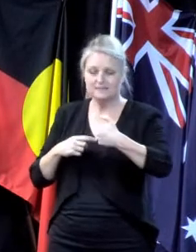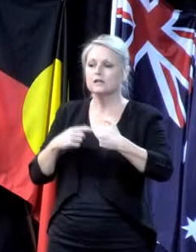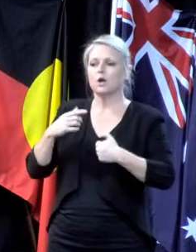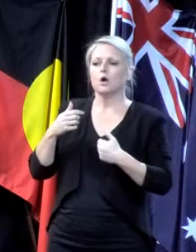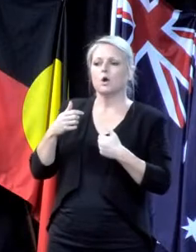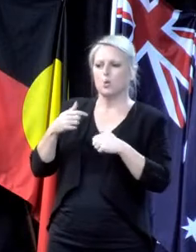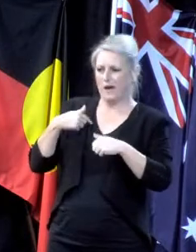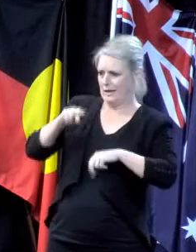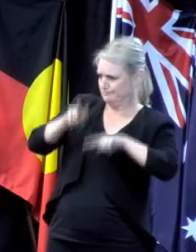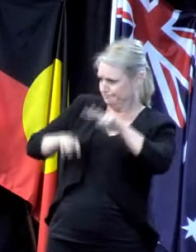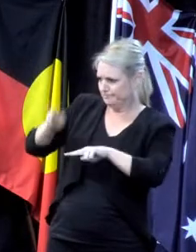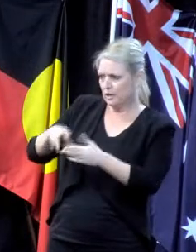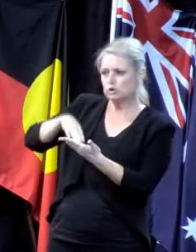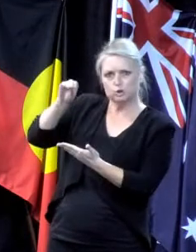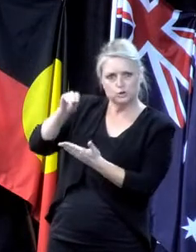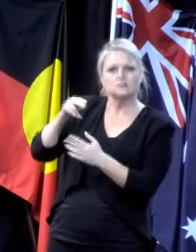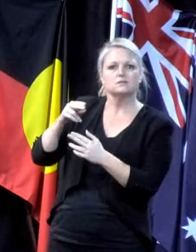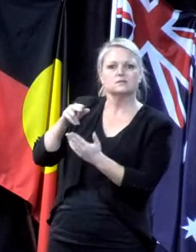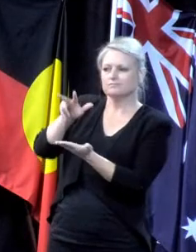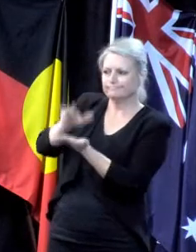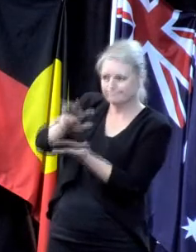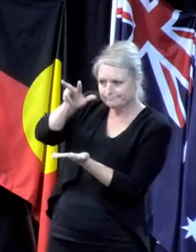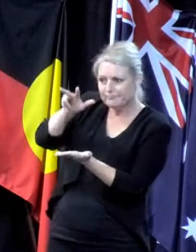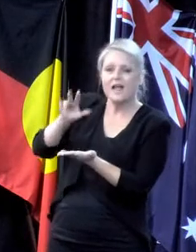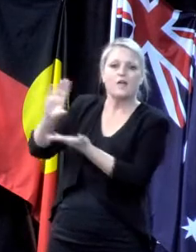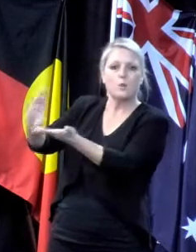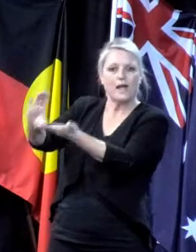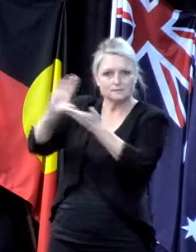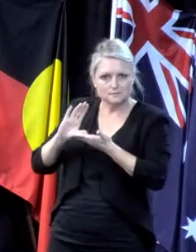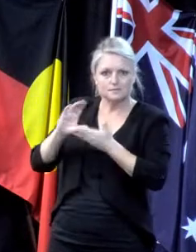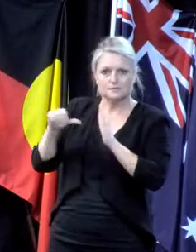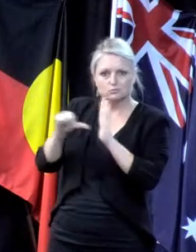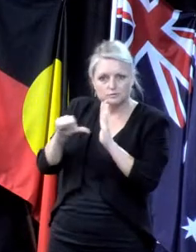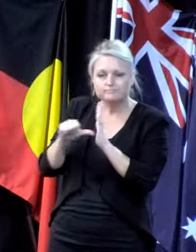and resources on those students. So through the NCCD process,